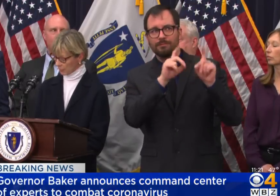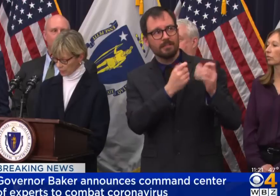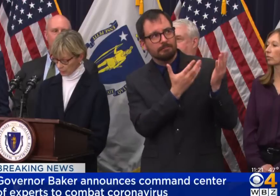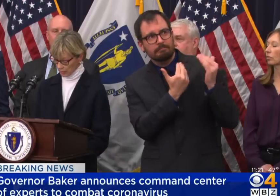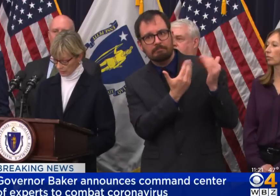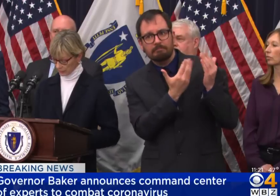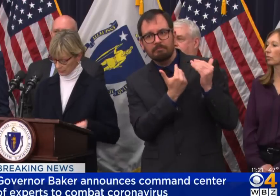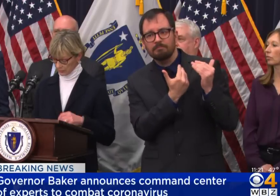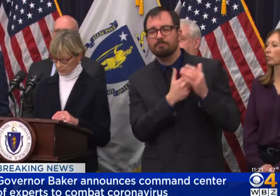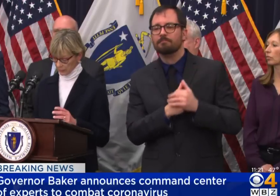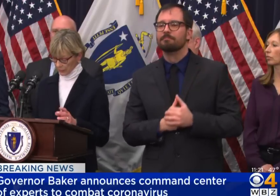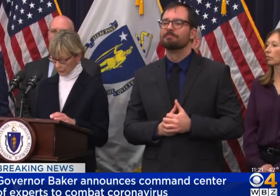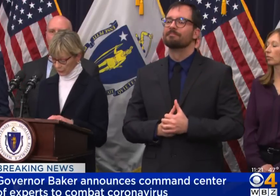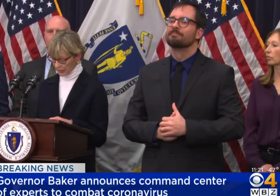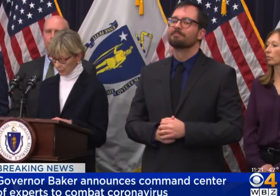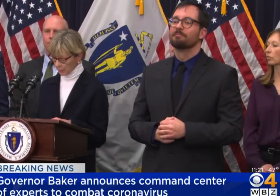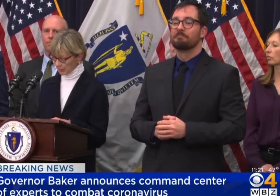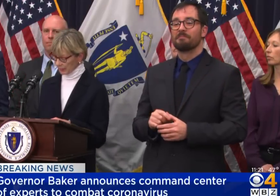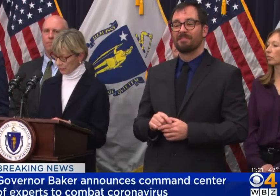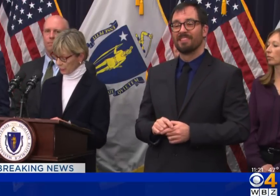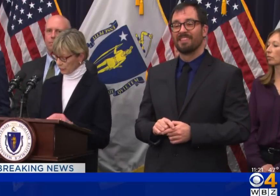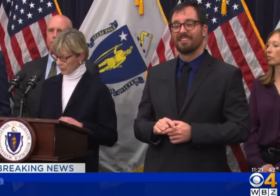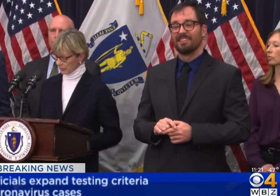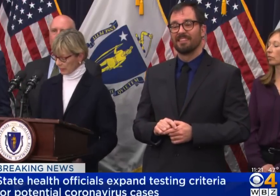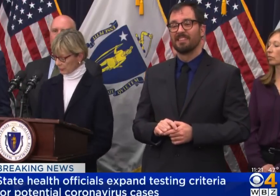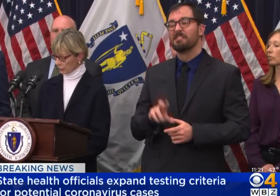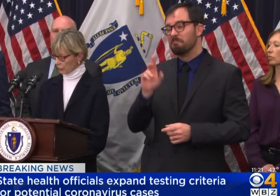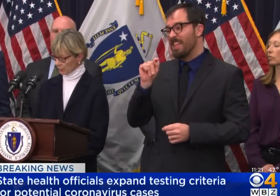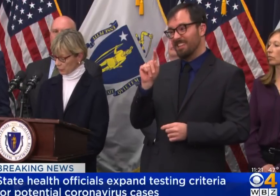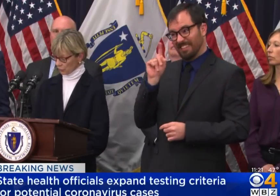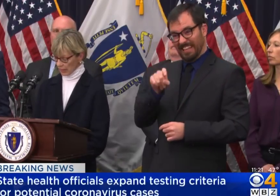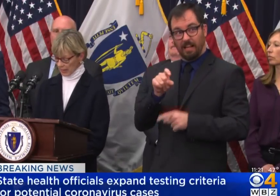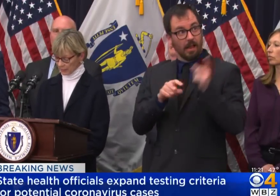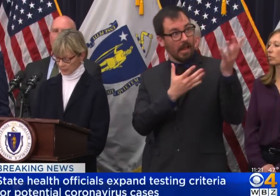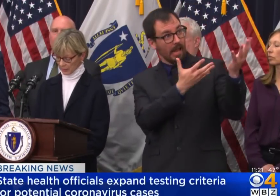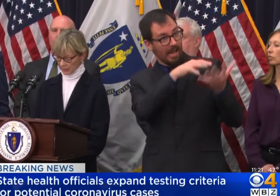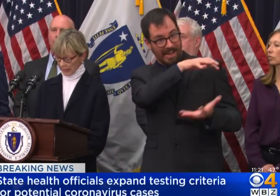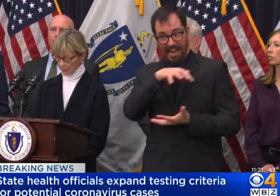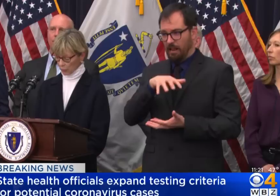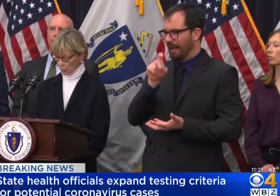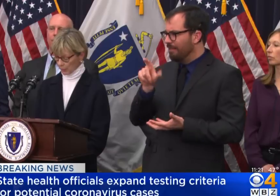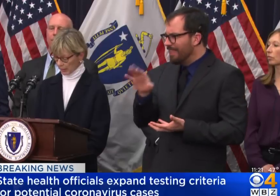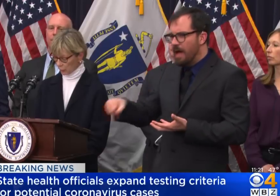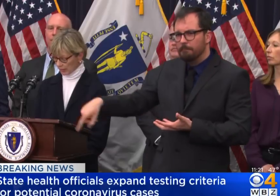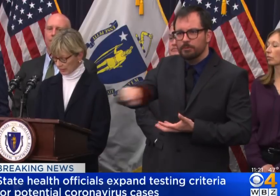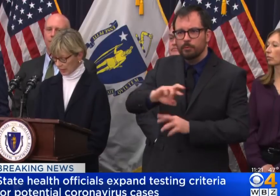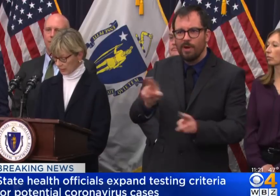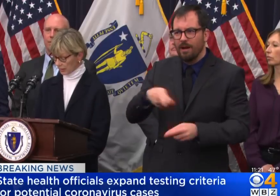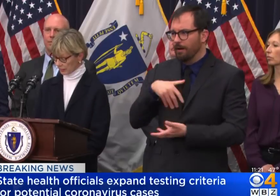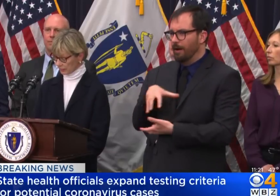PUBLIC HEALTH CONTINUES TO REQUEST AND RECEIVE NEW TEST KITS. WE ALSO KNOW WE NEED MORE LABS